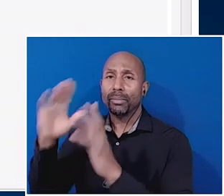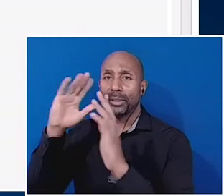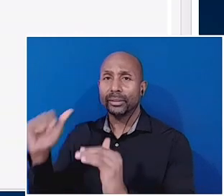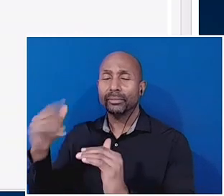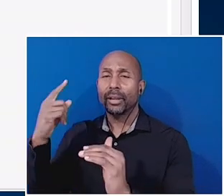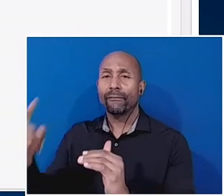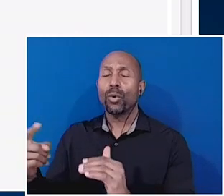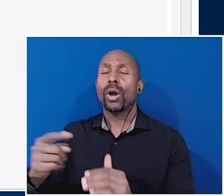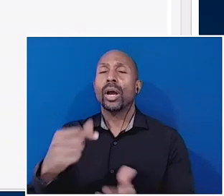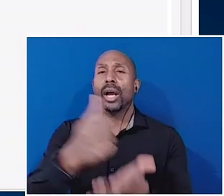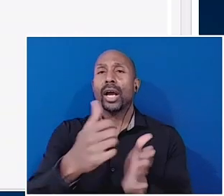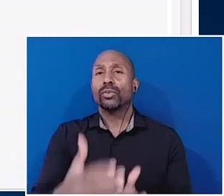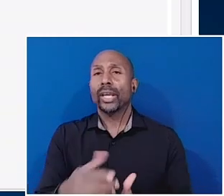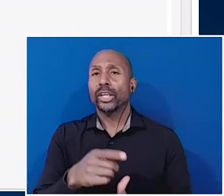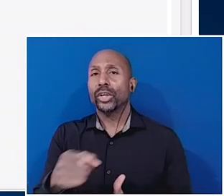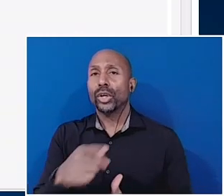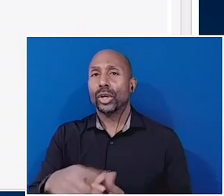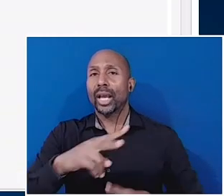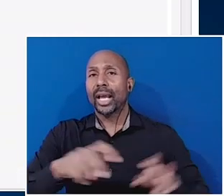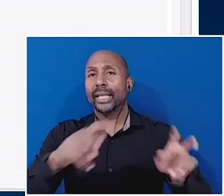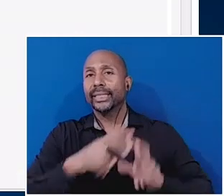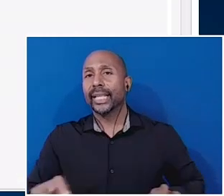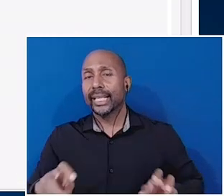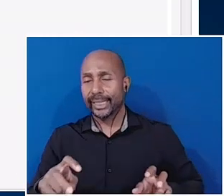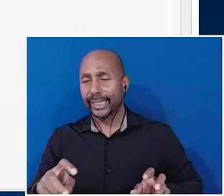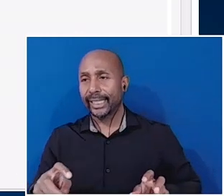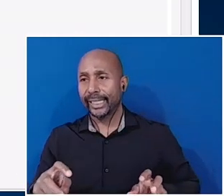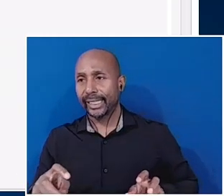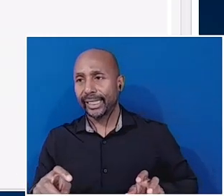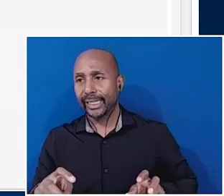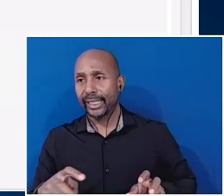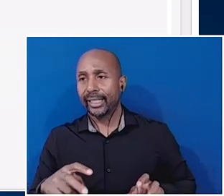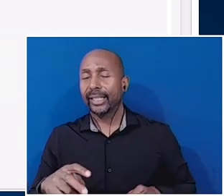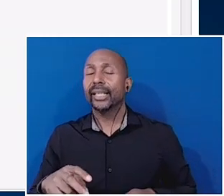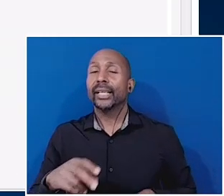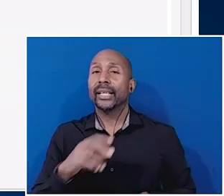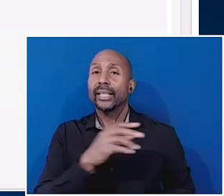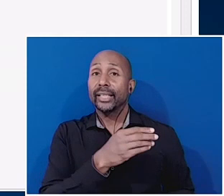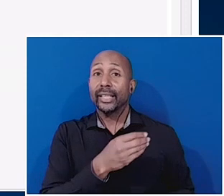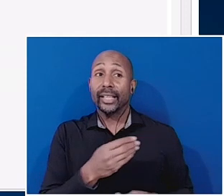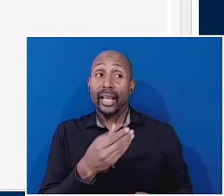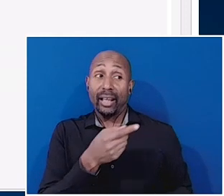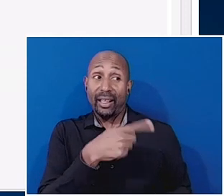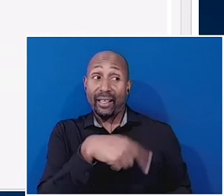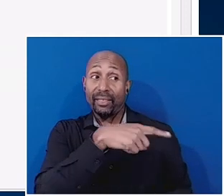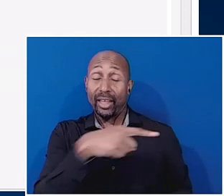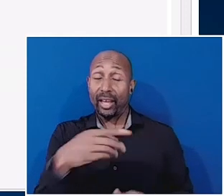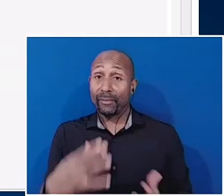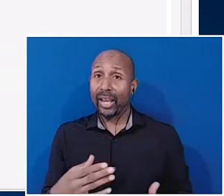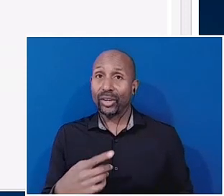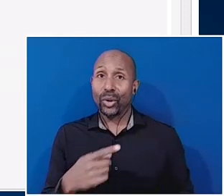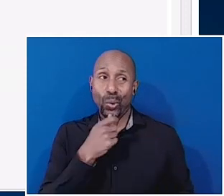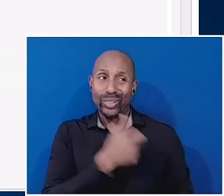assessment of the ineligible provider. Is the expectation that that assessment